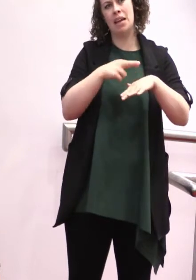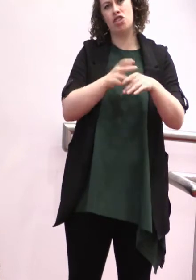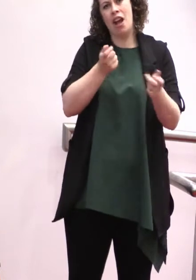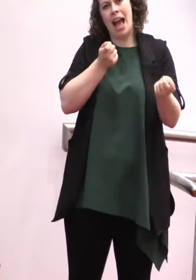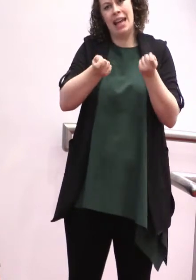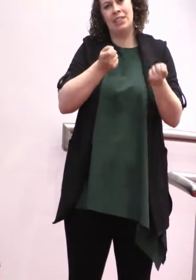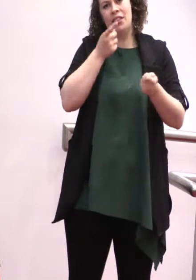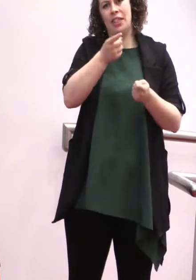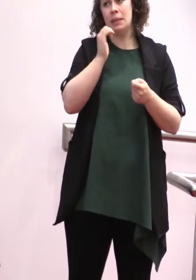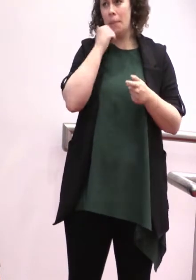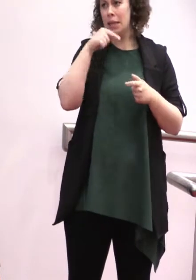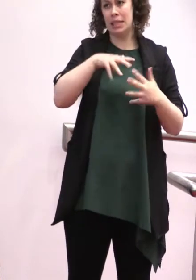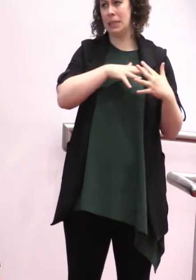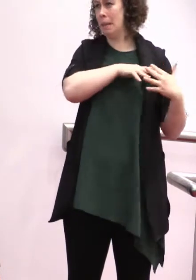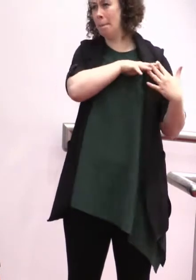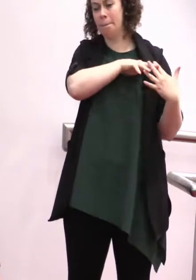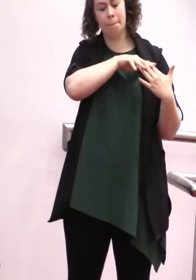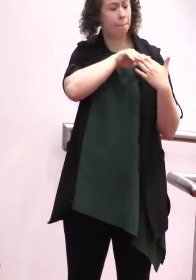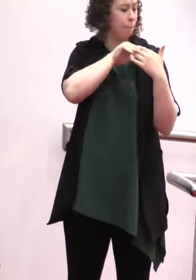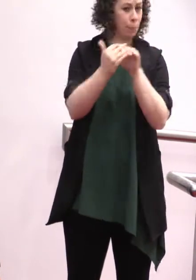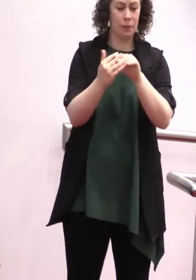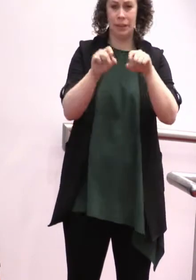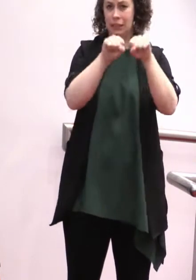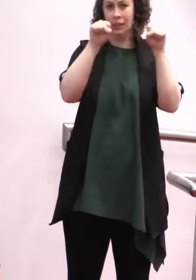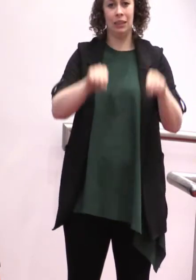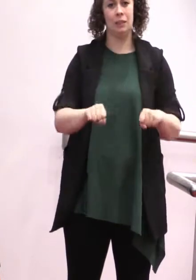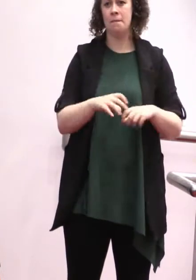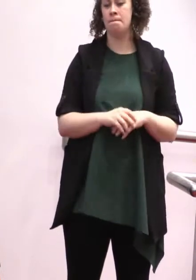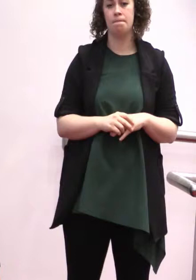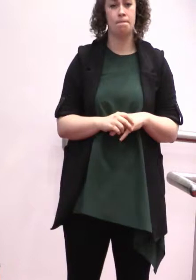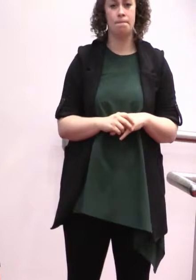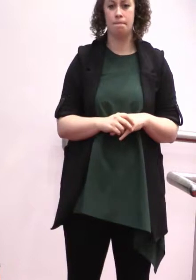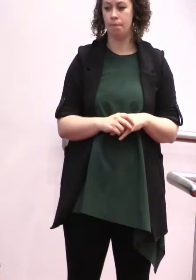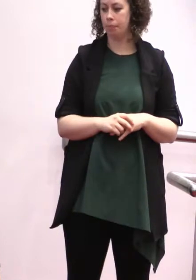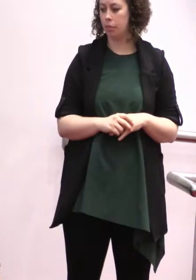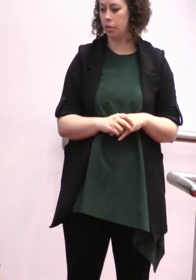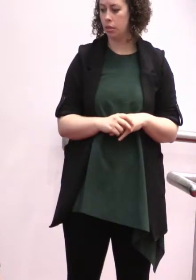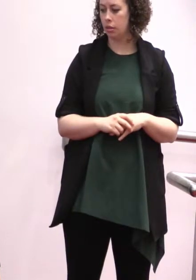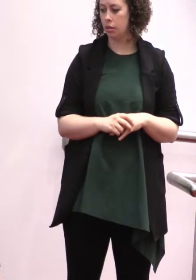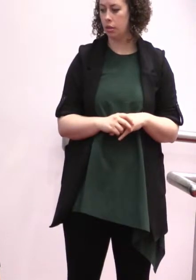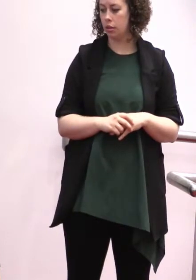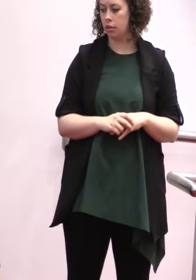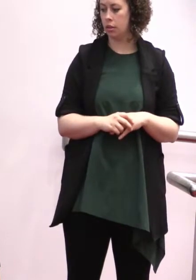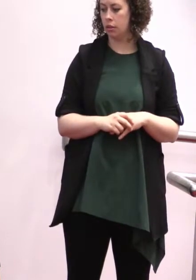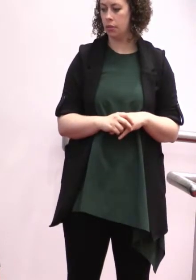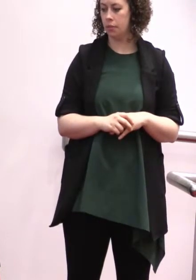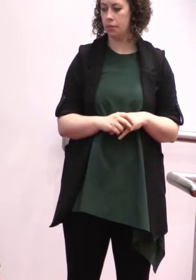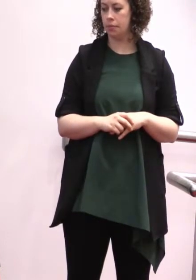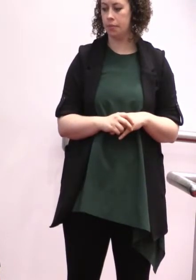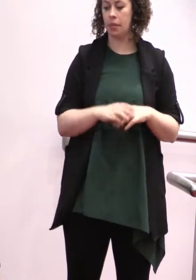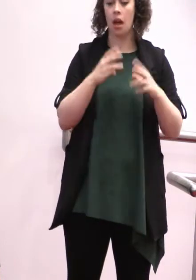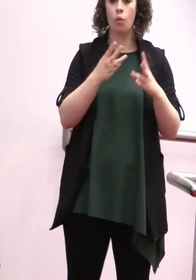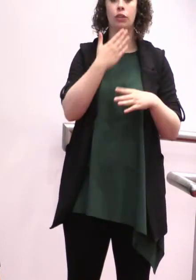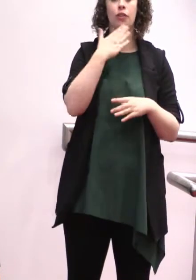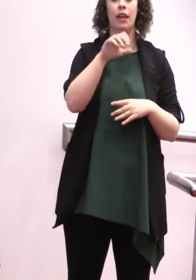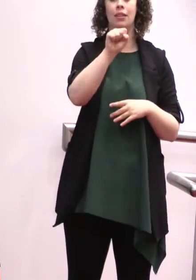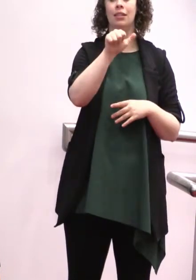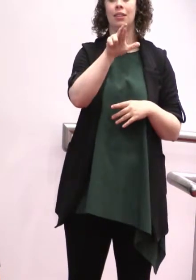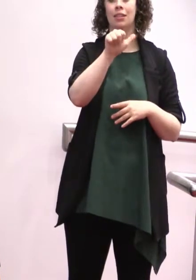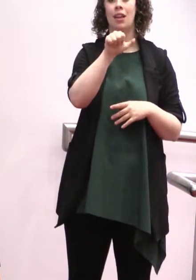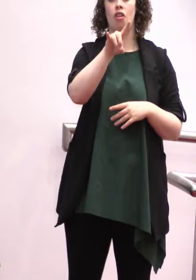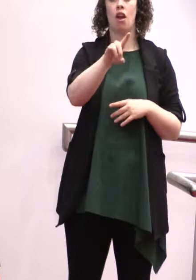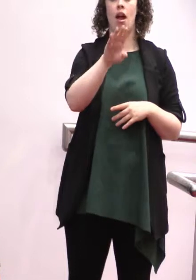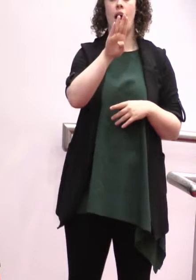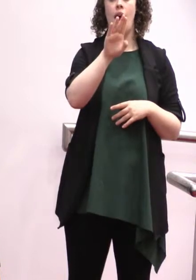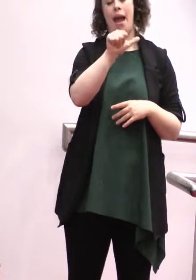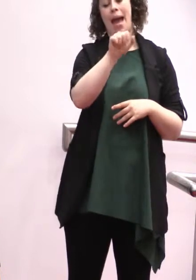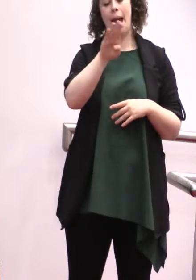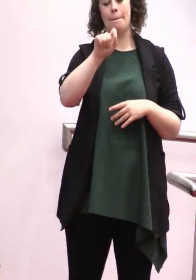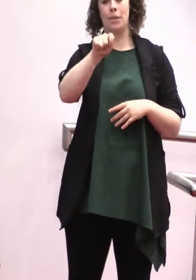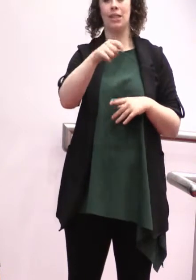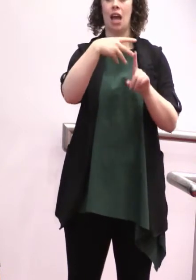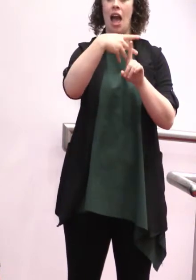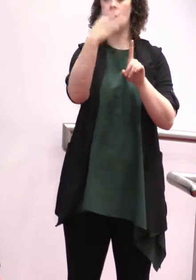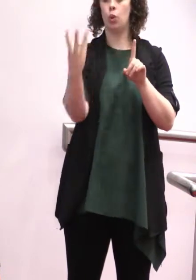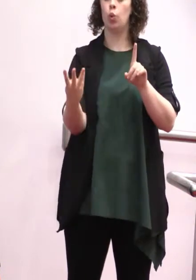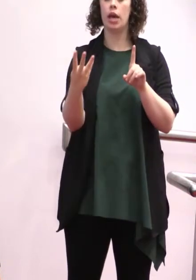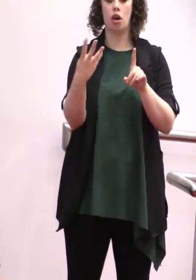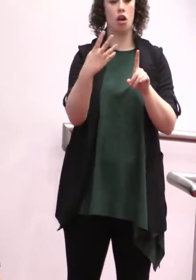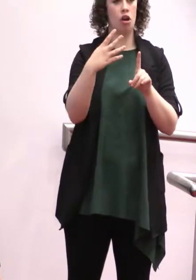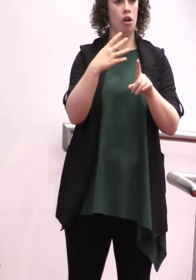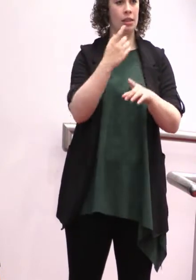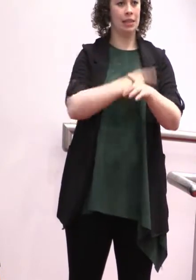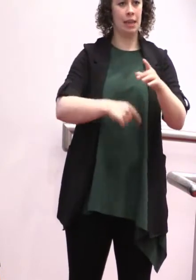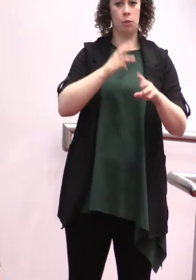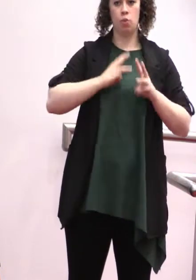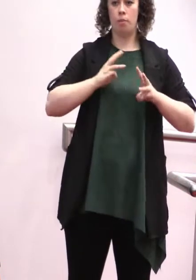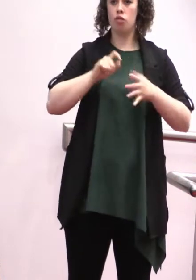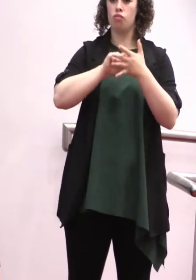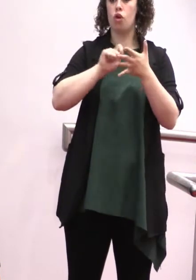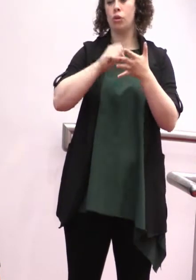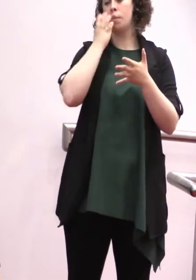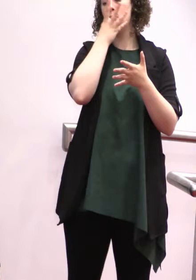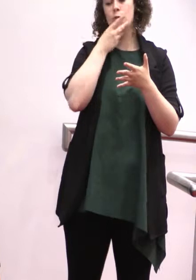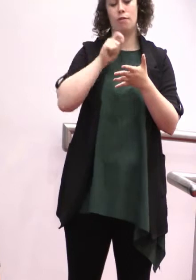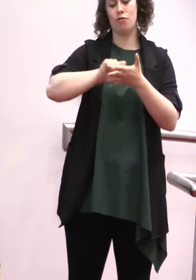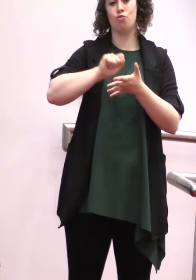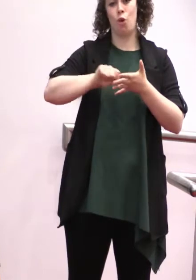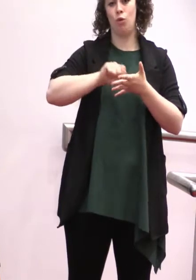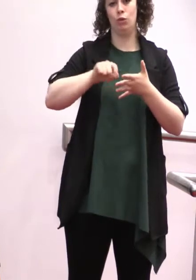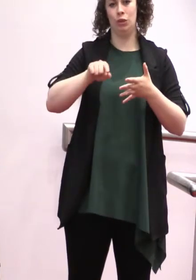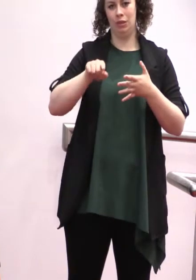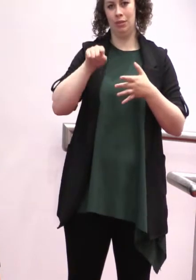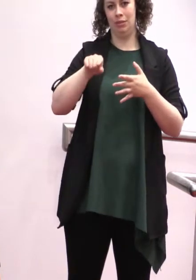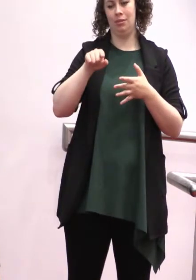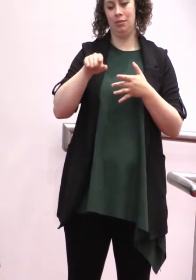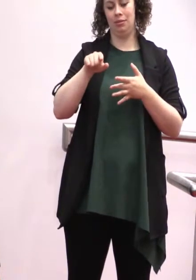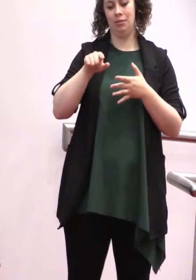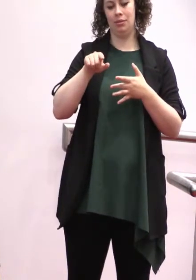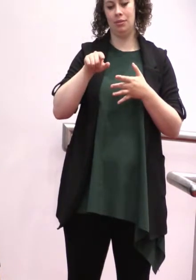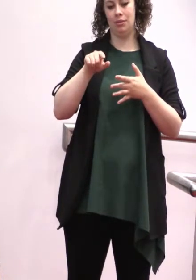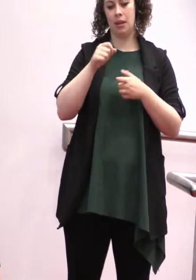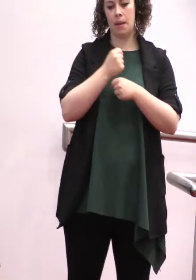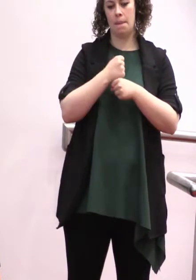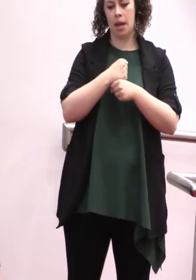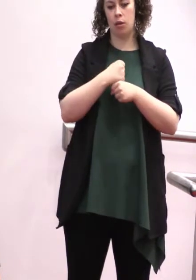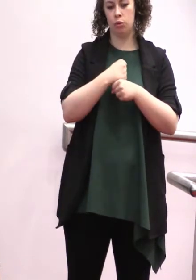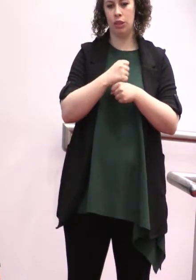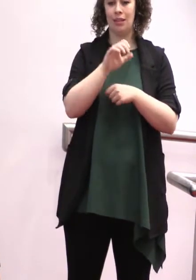up with she wrote beautifully about in relation to sexism and